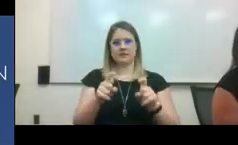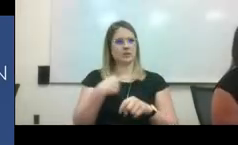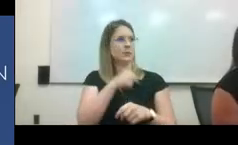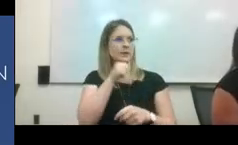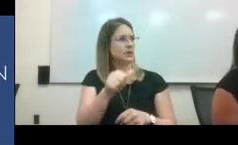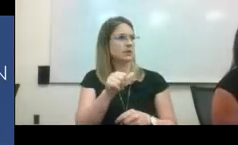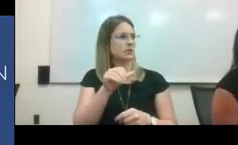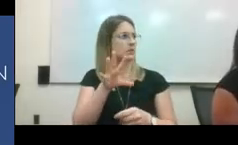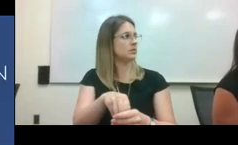And then--